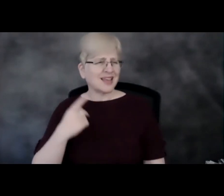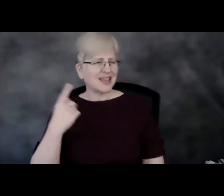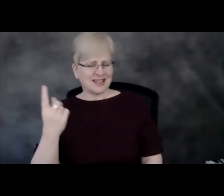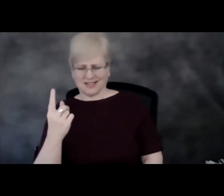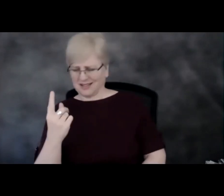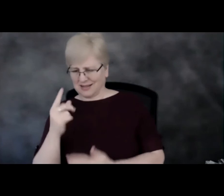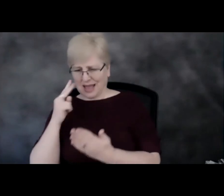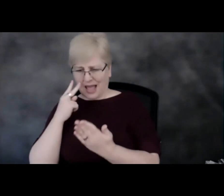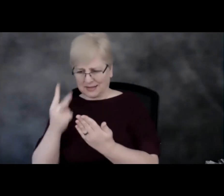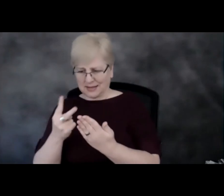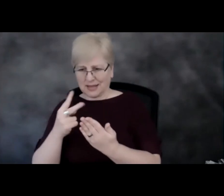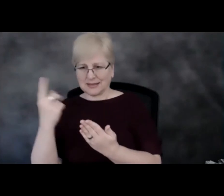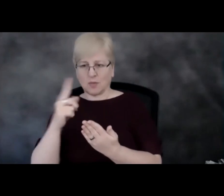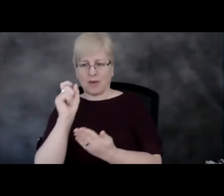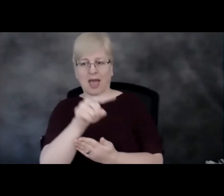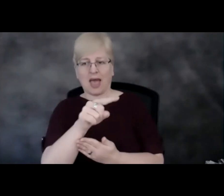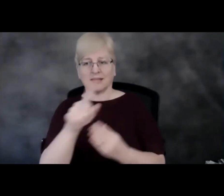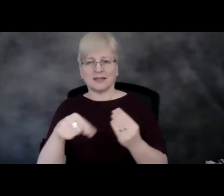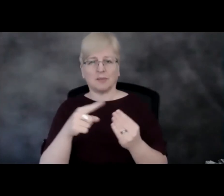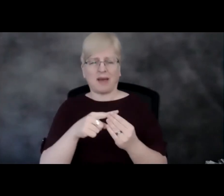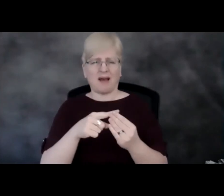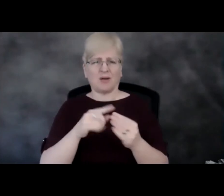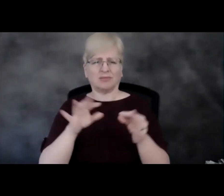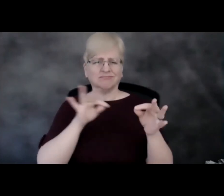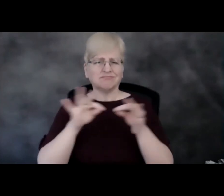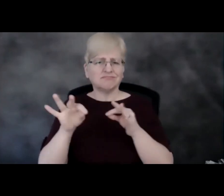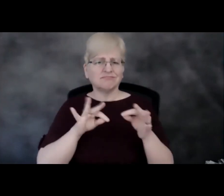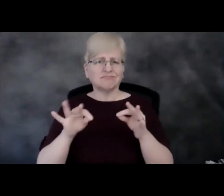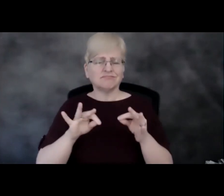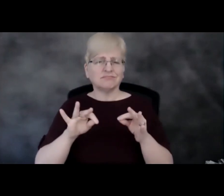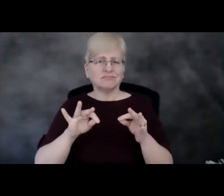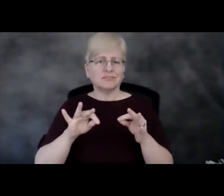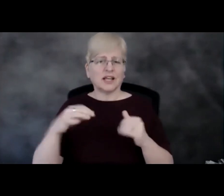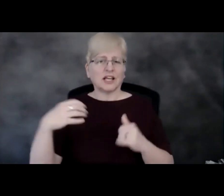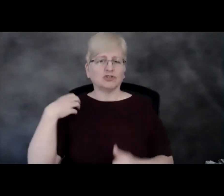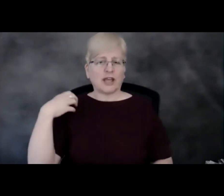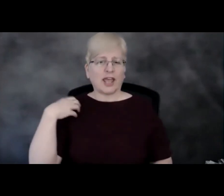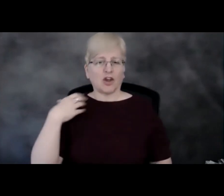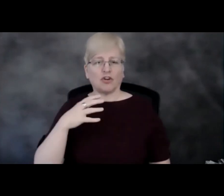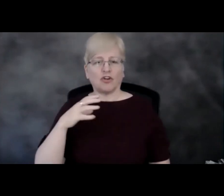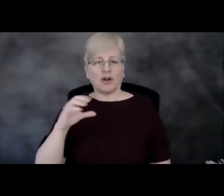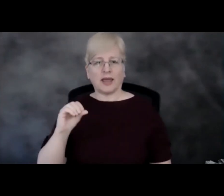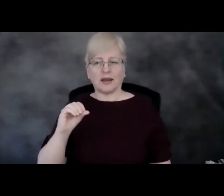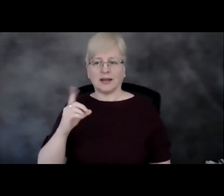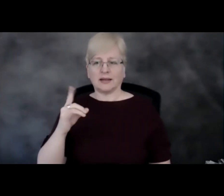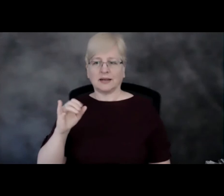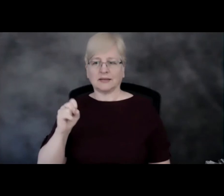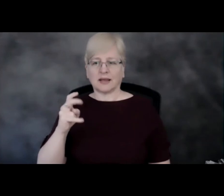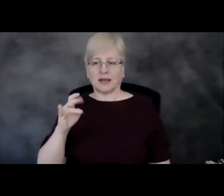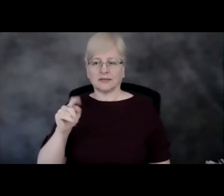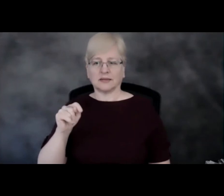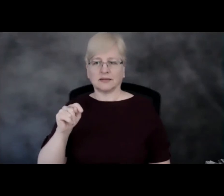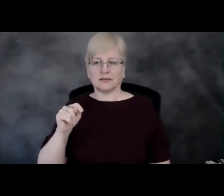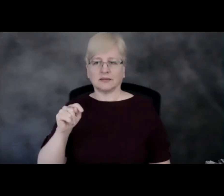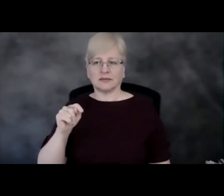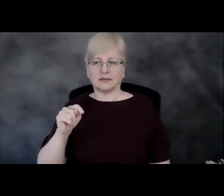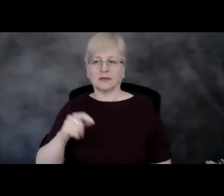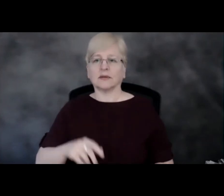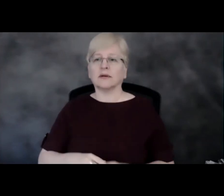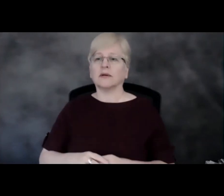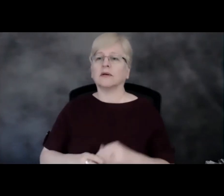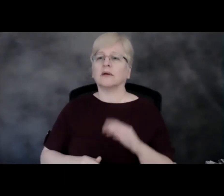on chairs and discussants. 17:39:14 >> FELICE LEVINE: We have two sessions